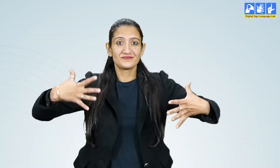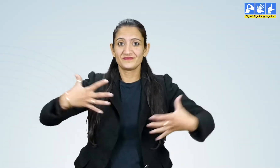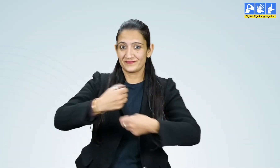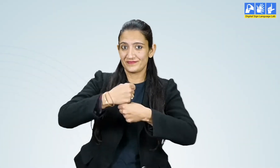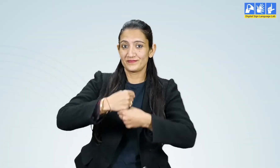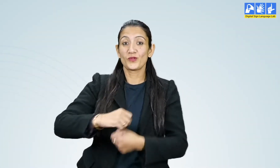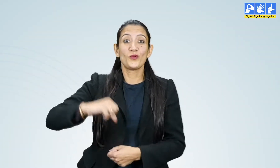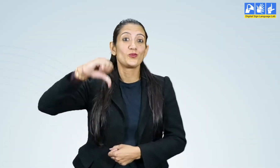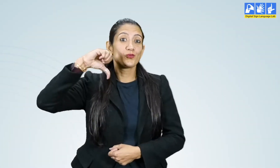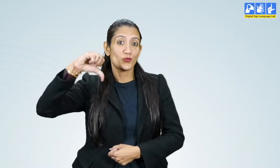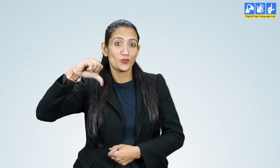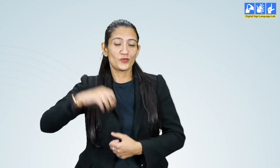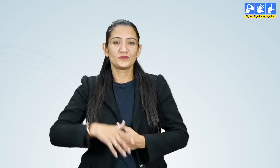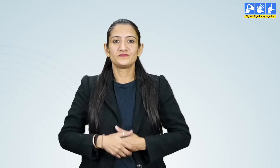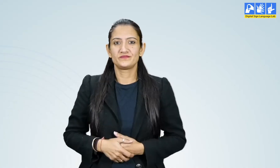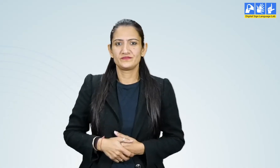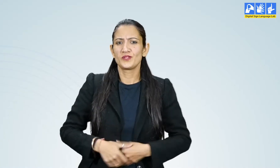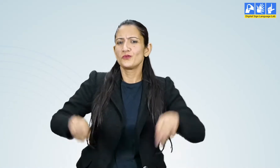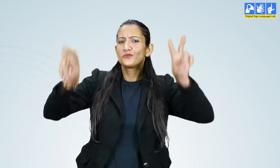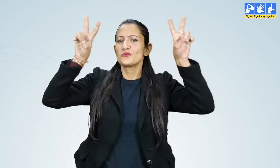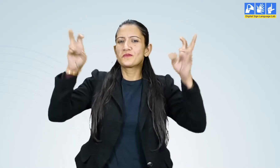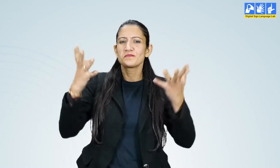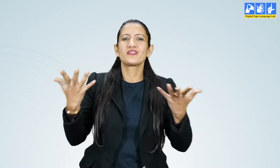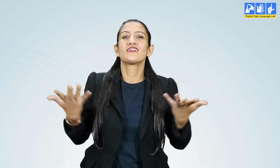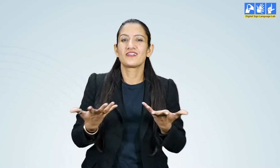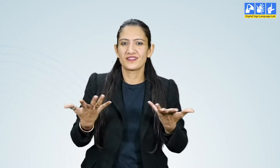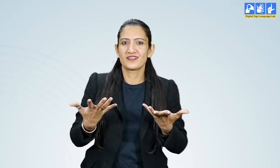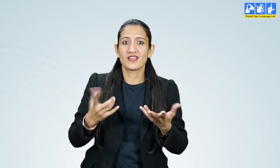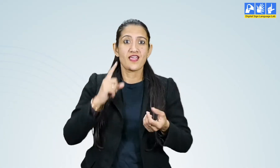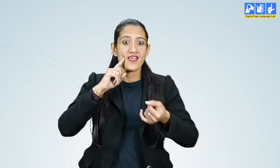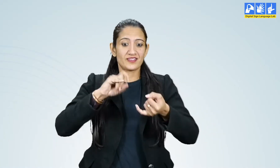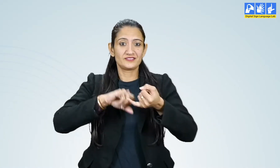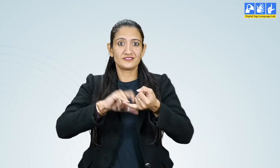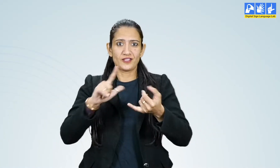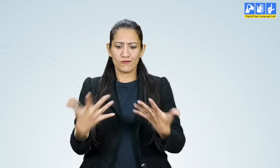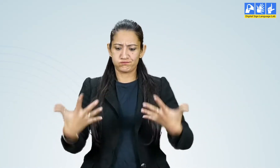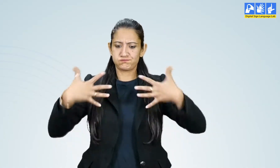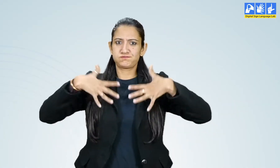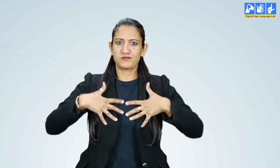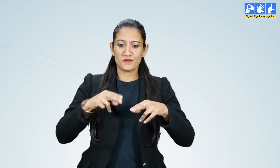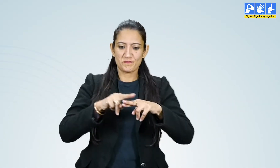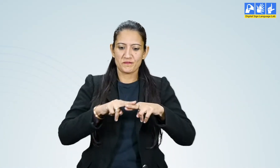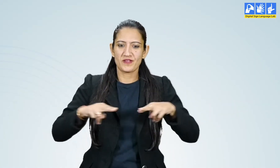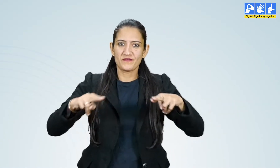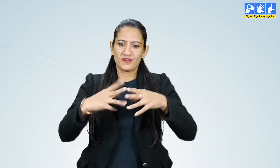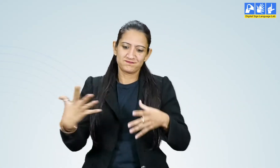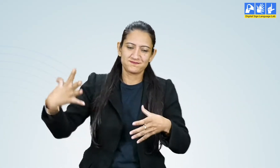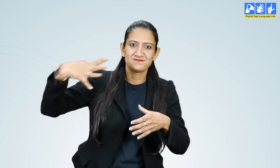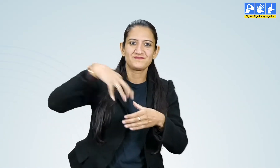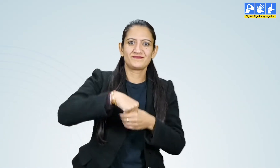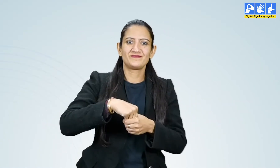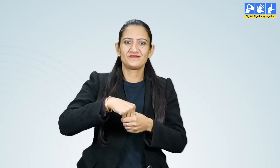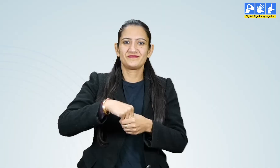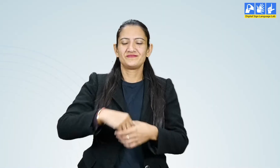Research Brief - 9 Topic - Family Involvement in ISL Acquisition